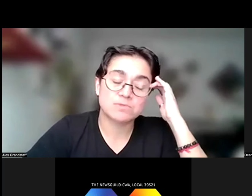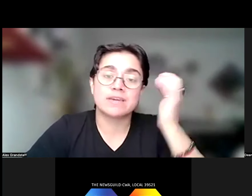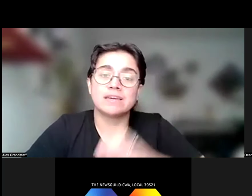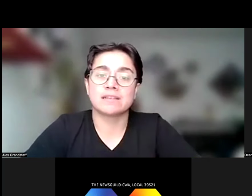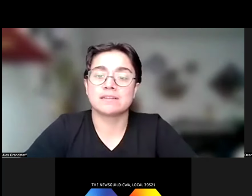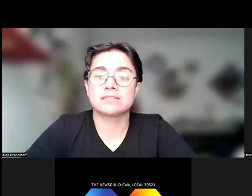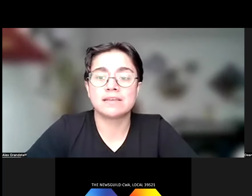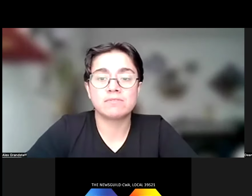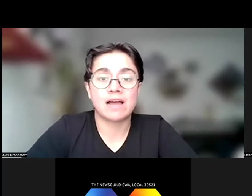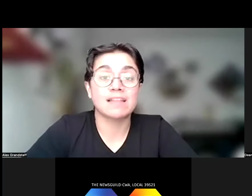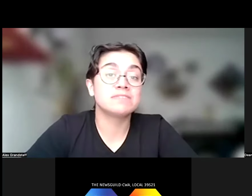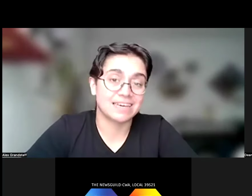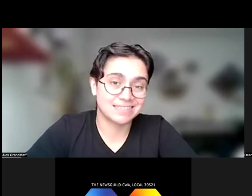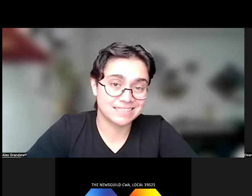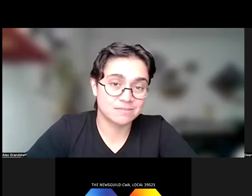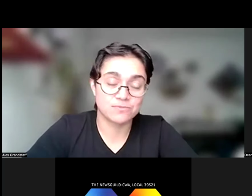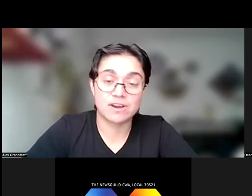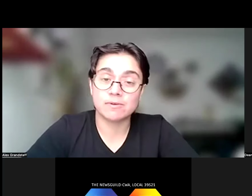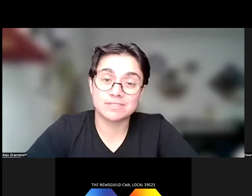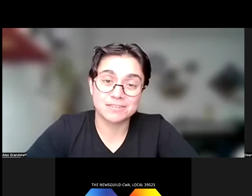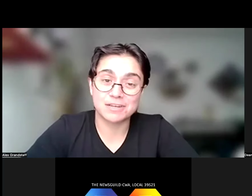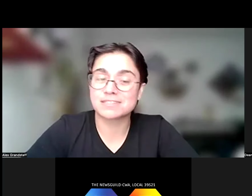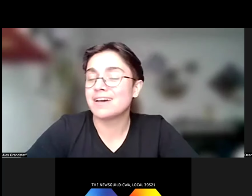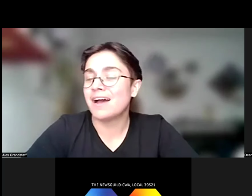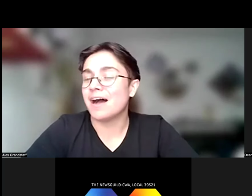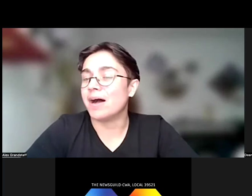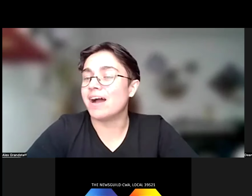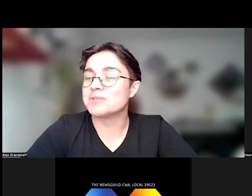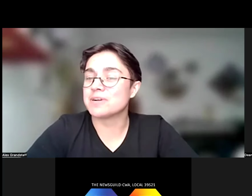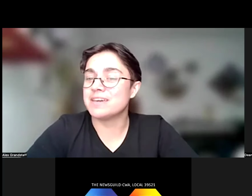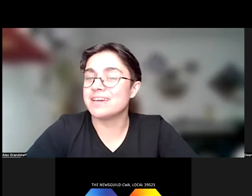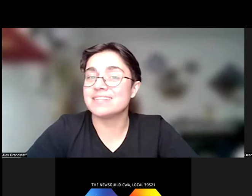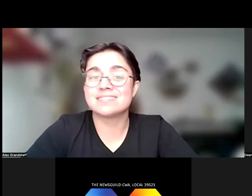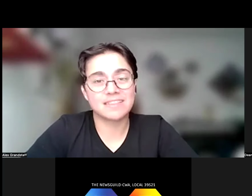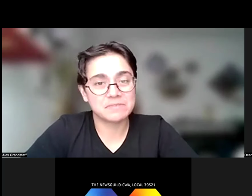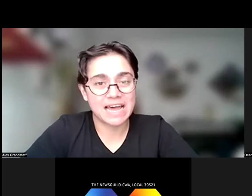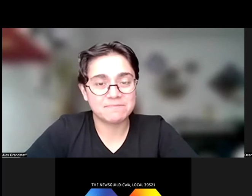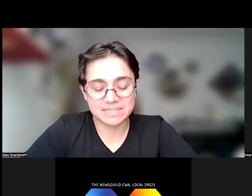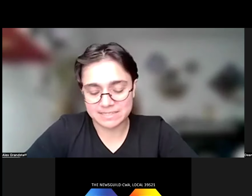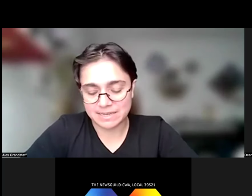cannot name specific cases off the top of my head. I do know that this is a